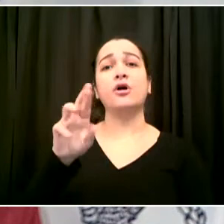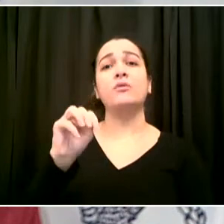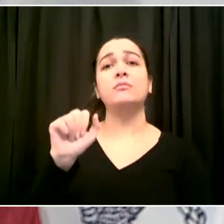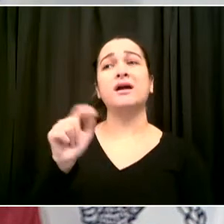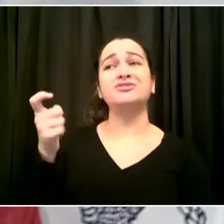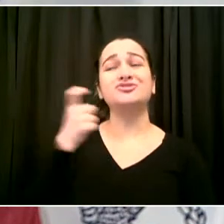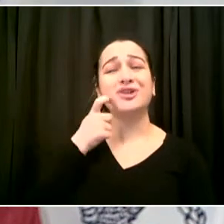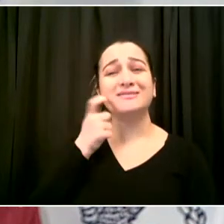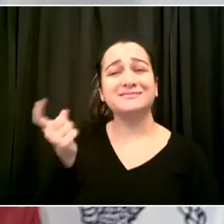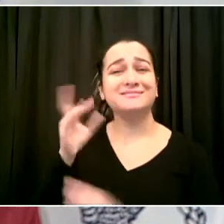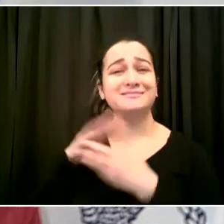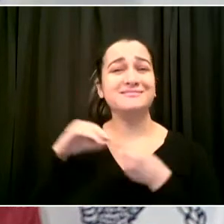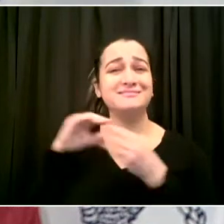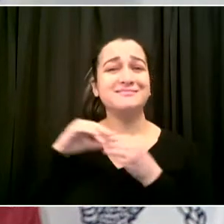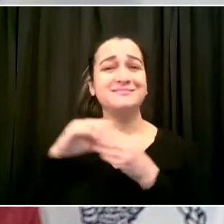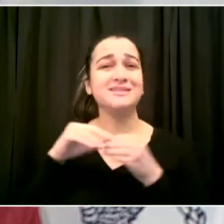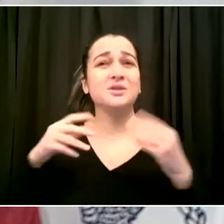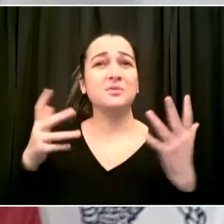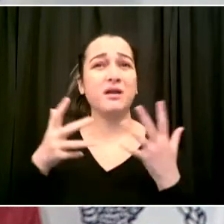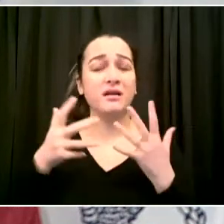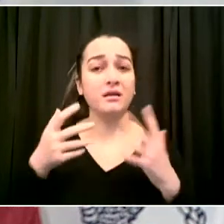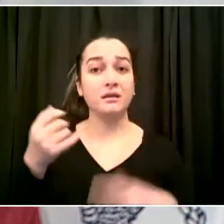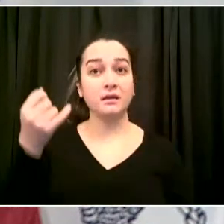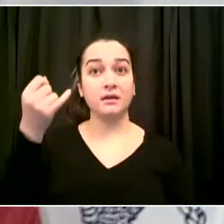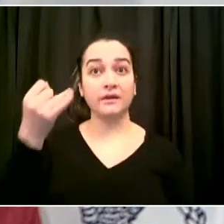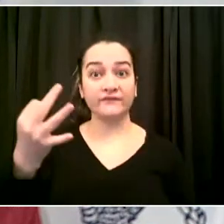ANYONE THAT IS FEELING THAT WAY. I WANT TO TAKE THE ESSENCE OF